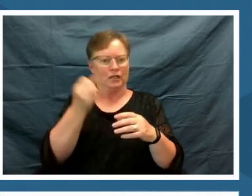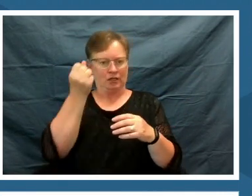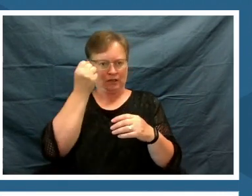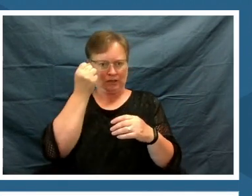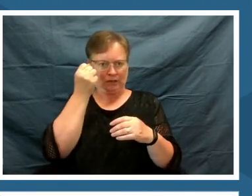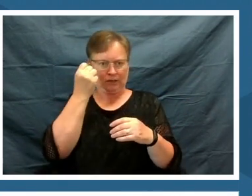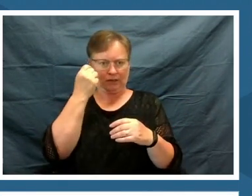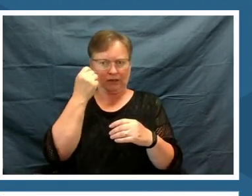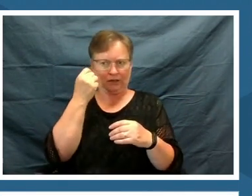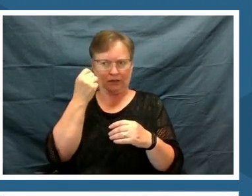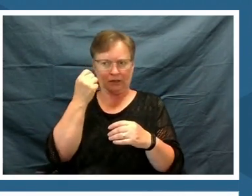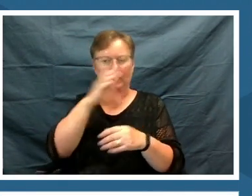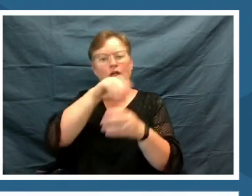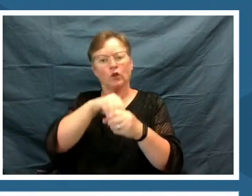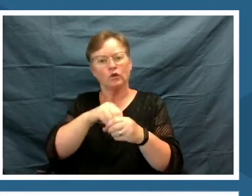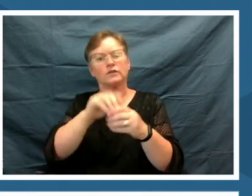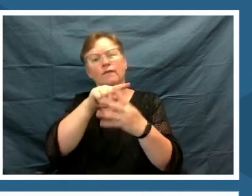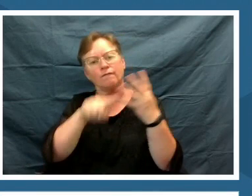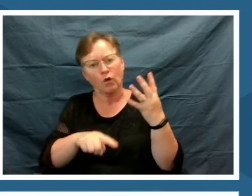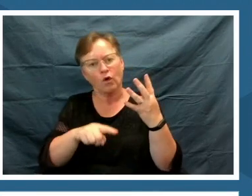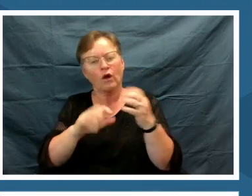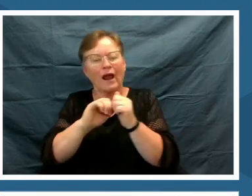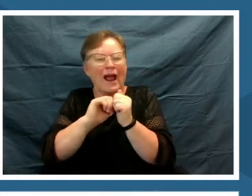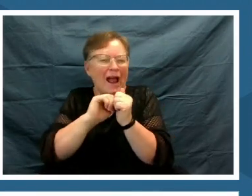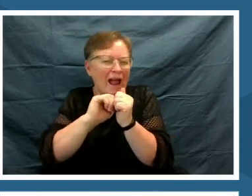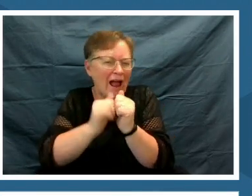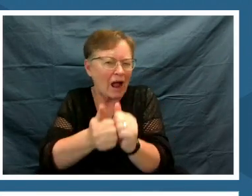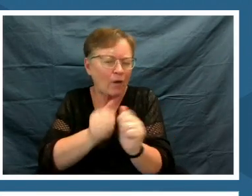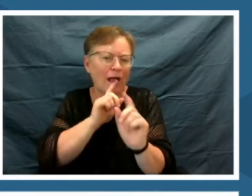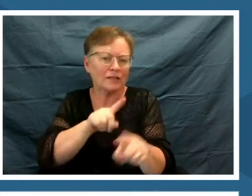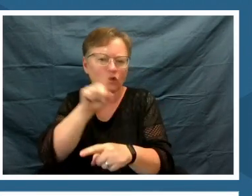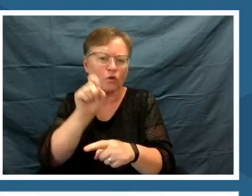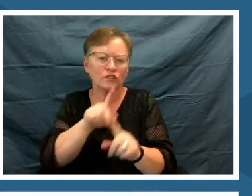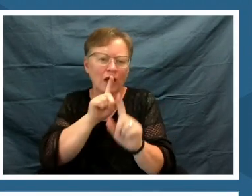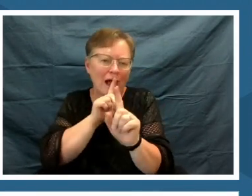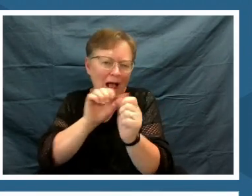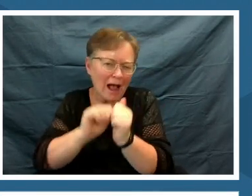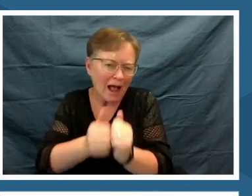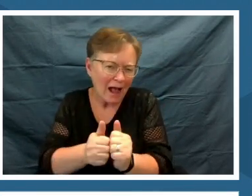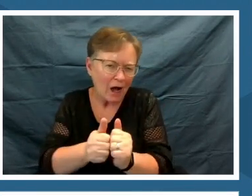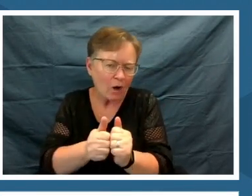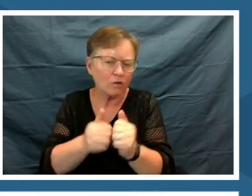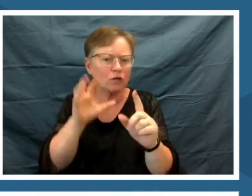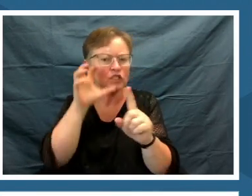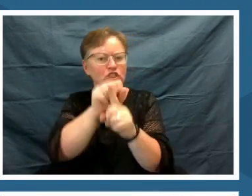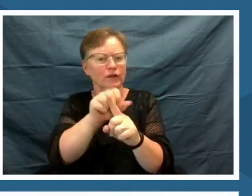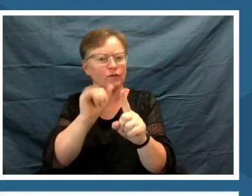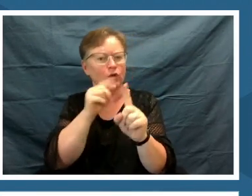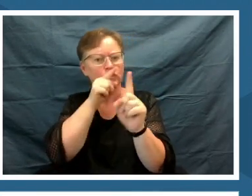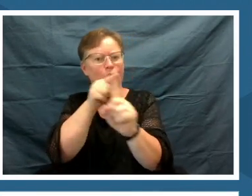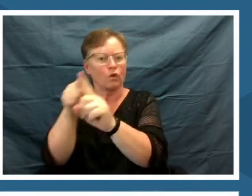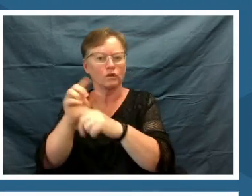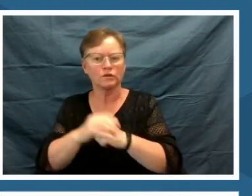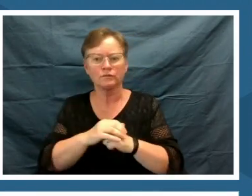how the federal agencies were asked to come together to achieve this plan's goals